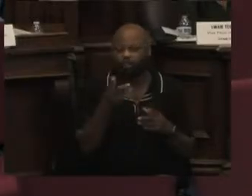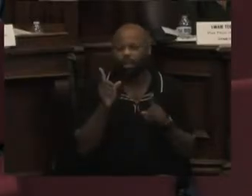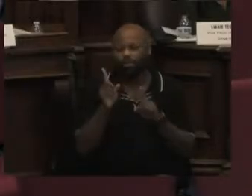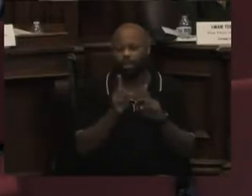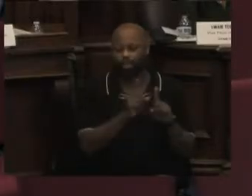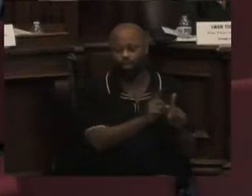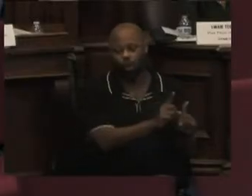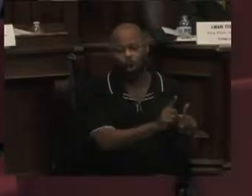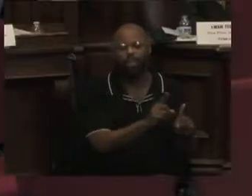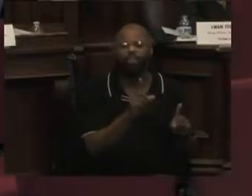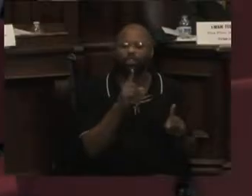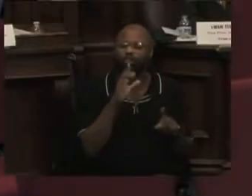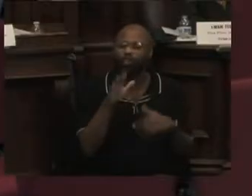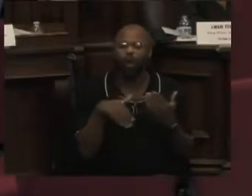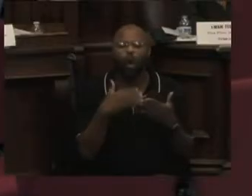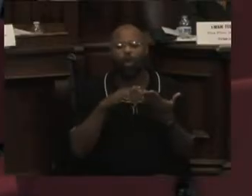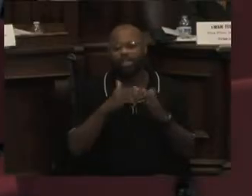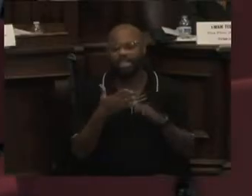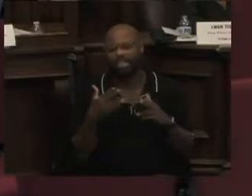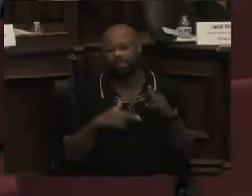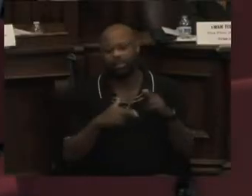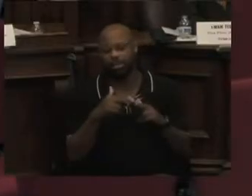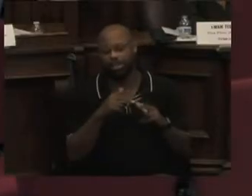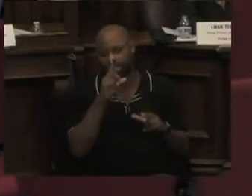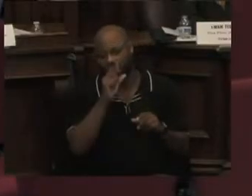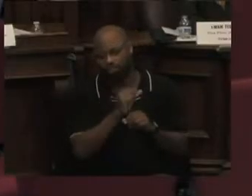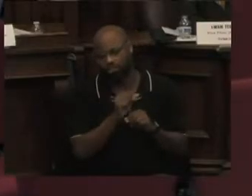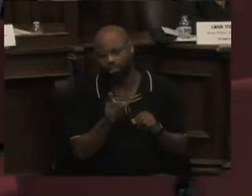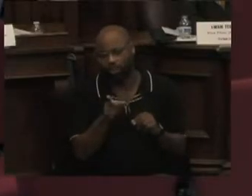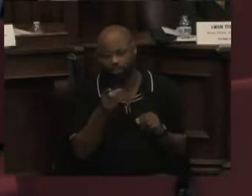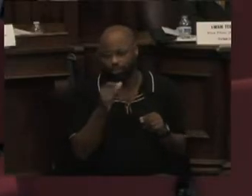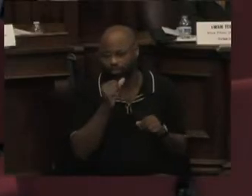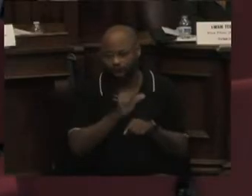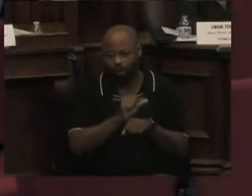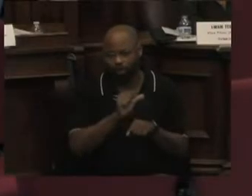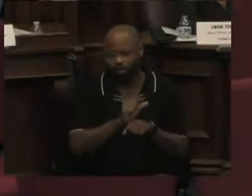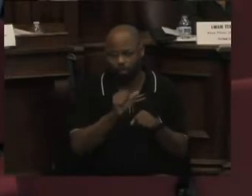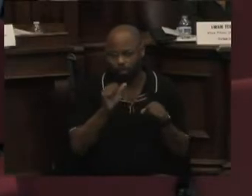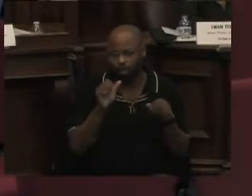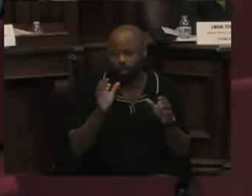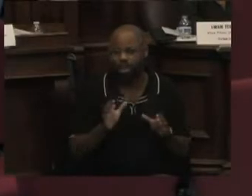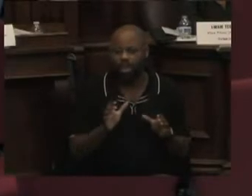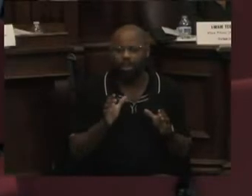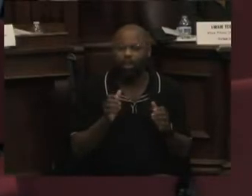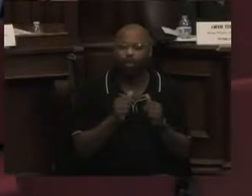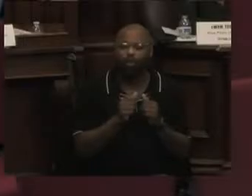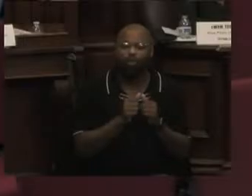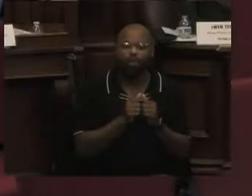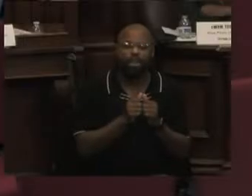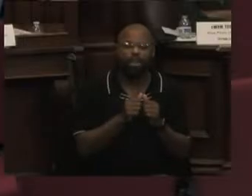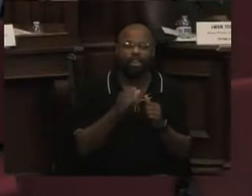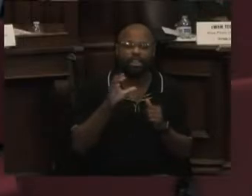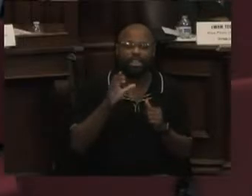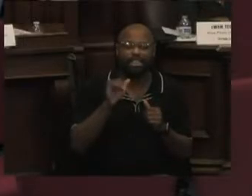and they would contact someone in the office to let you know that you have to be escorted down. So that's all city